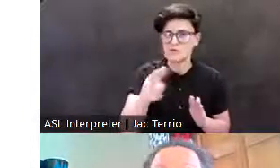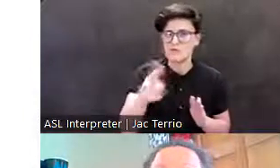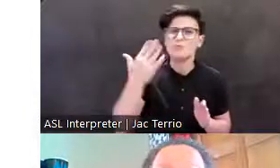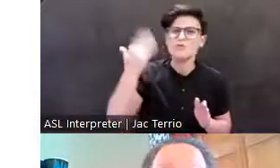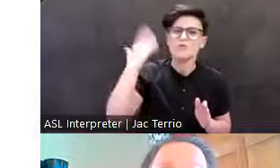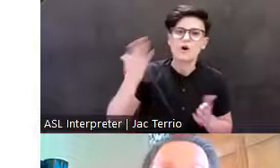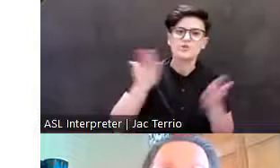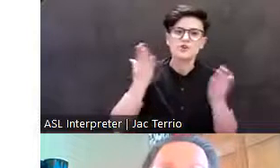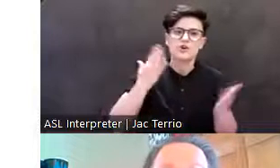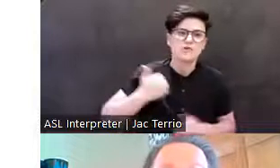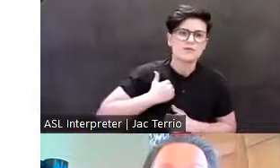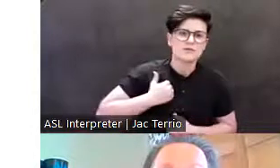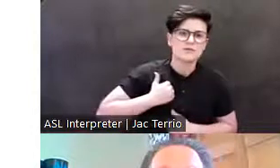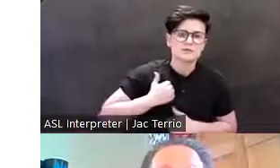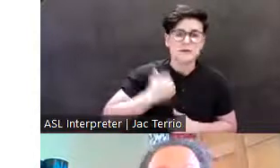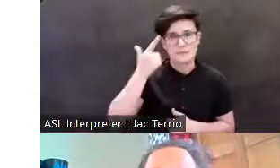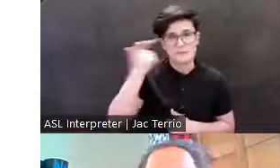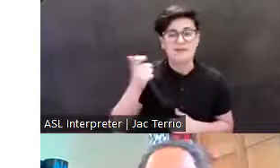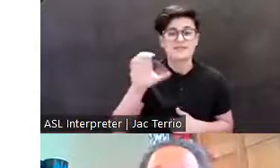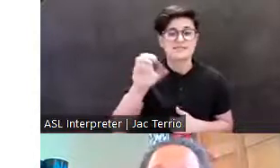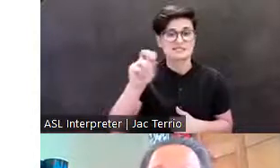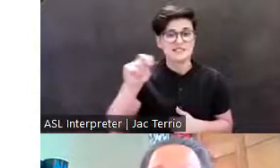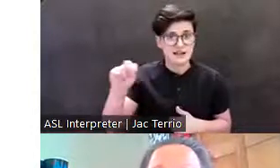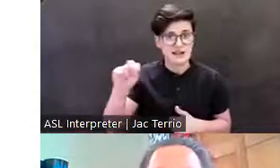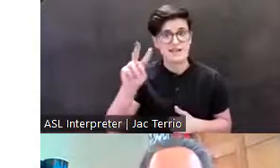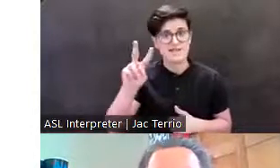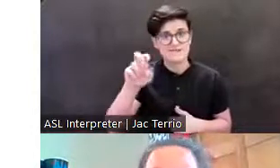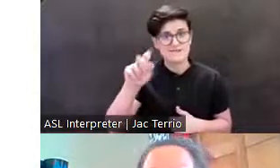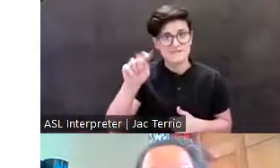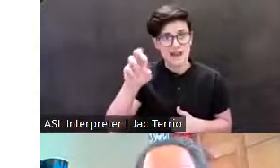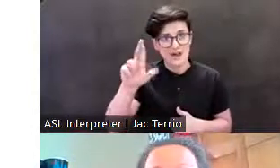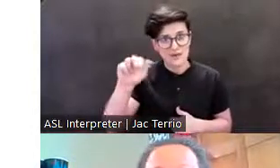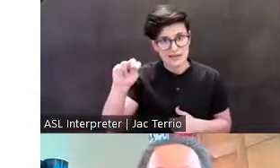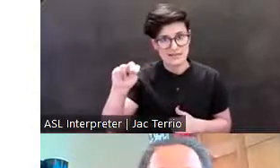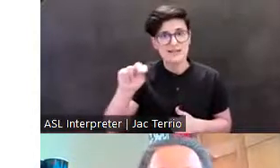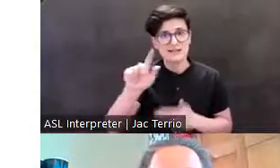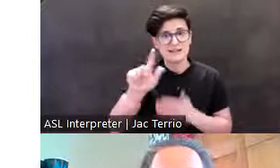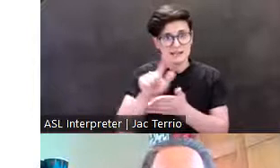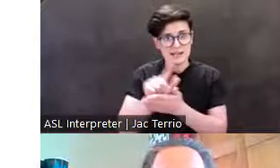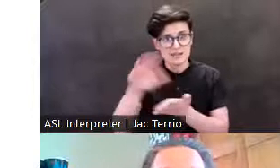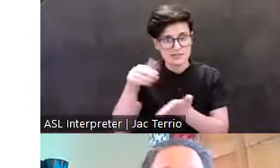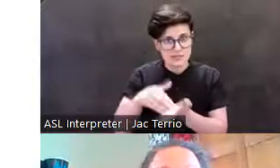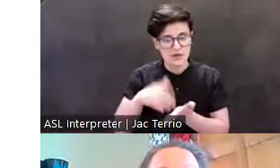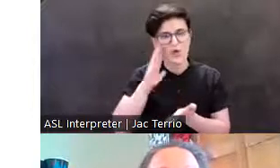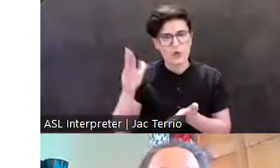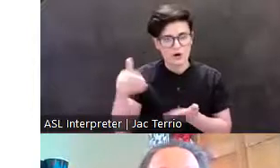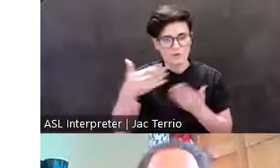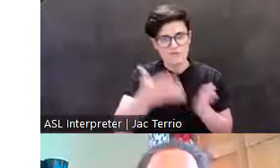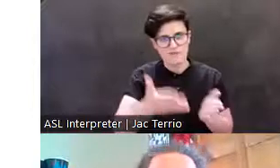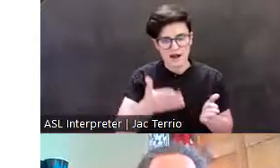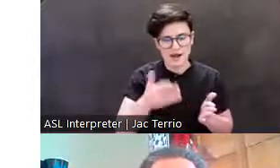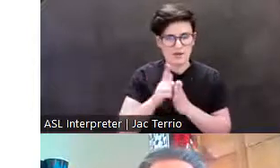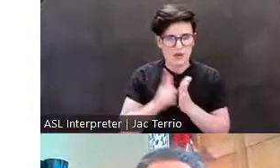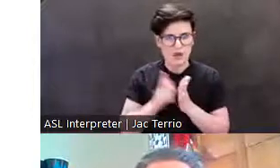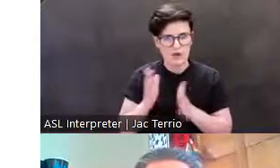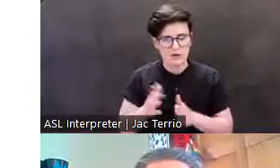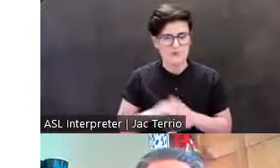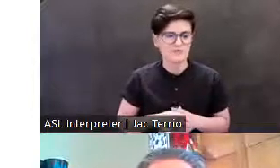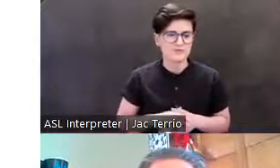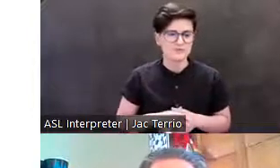Because the Connecticut veterans legal center provides lawyers to veterans that get evicted.